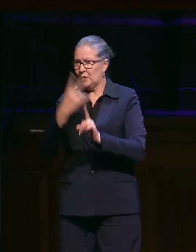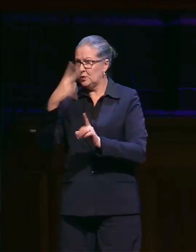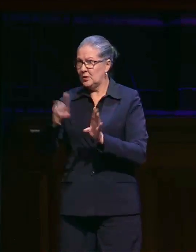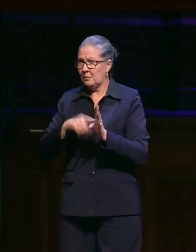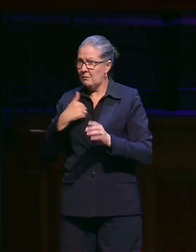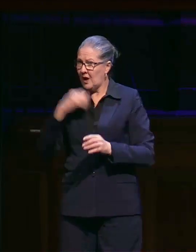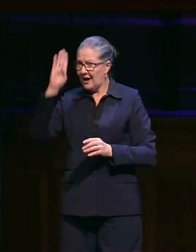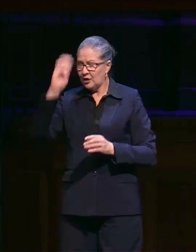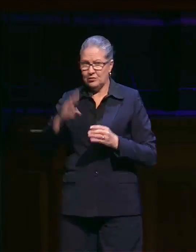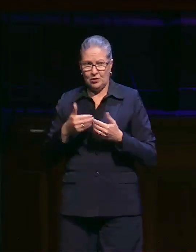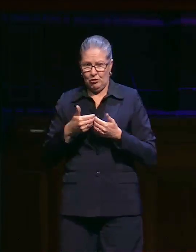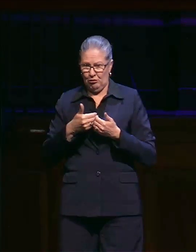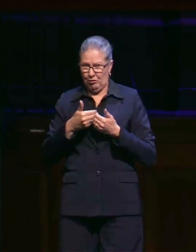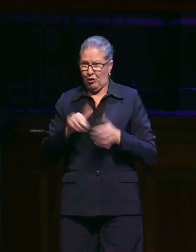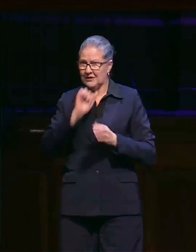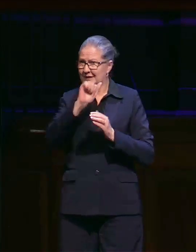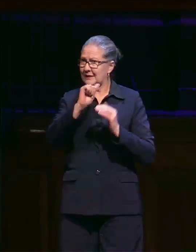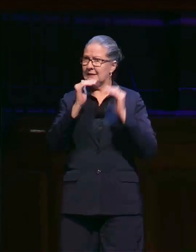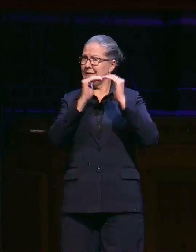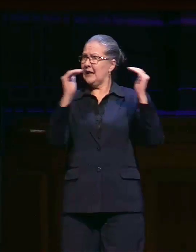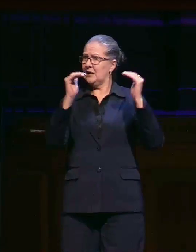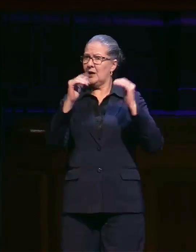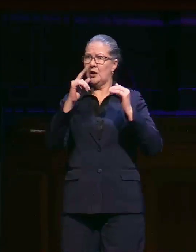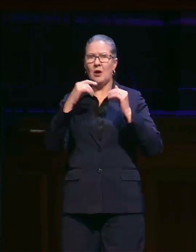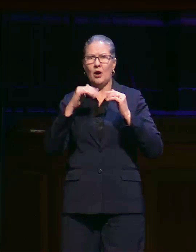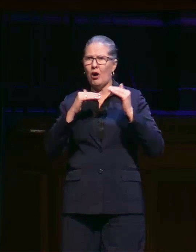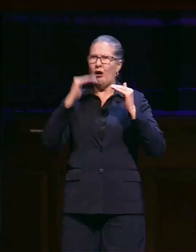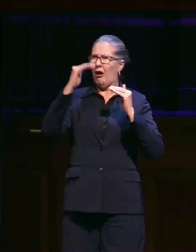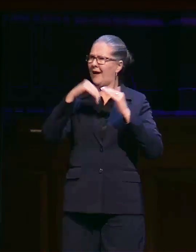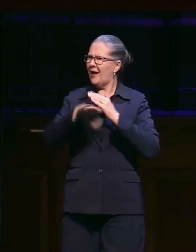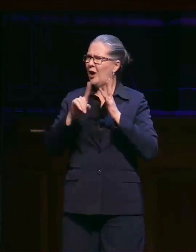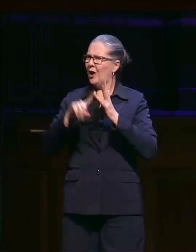lost its status as one of the most equal in the OECD while incomes at the top